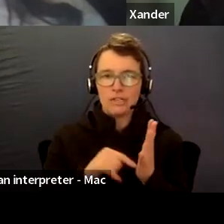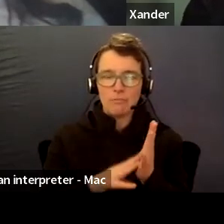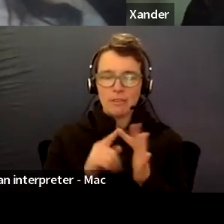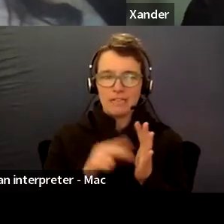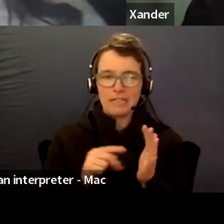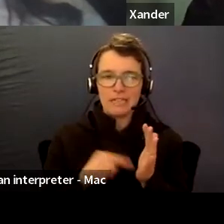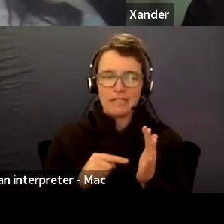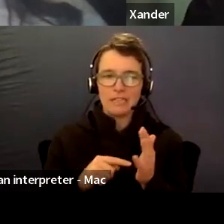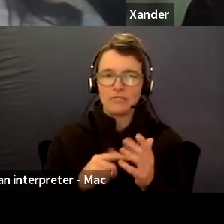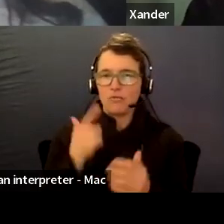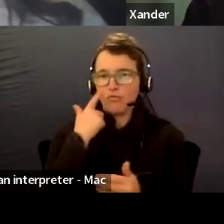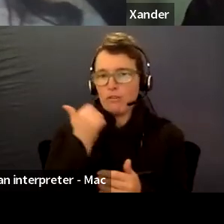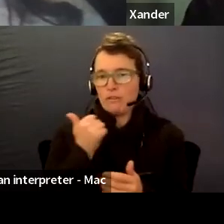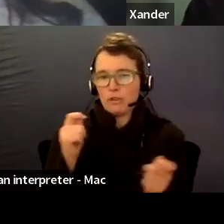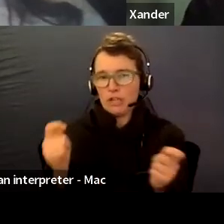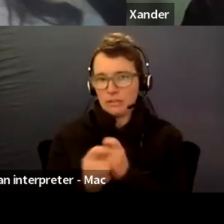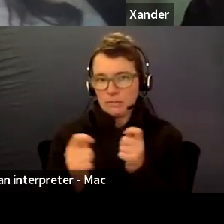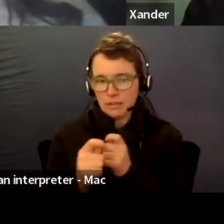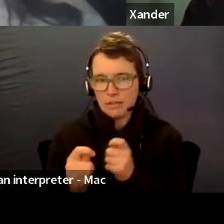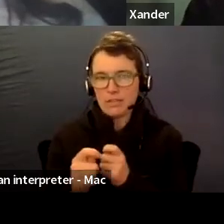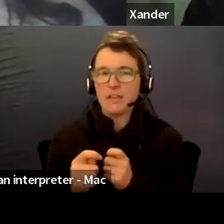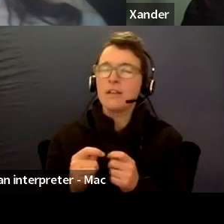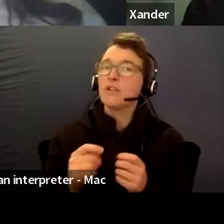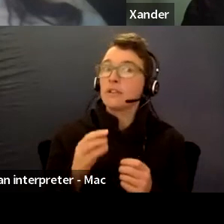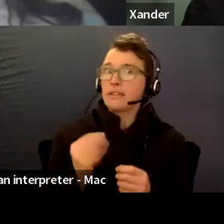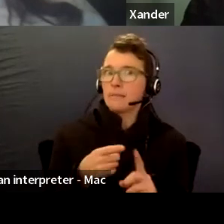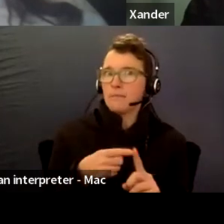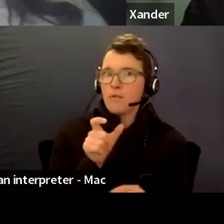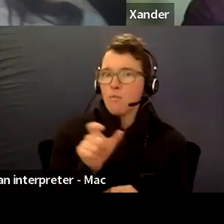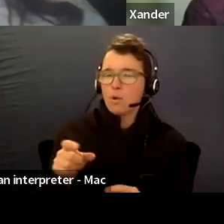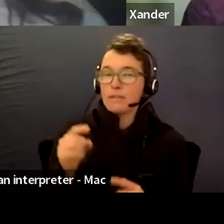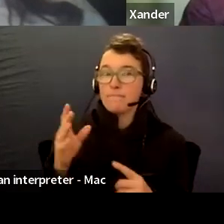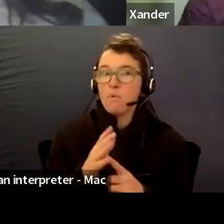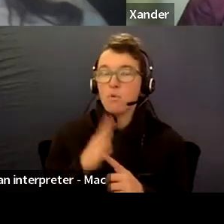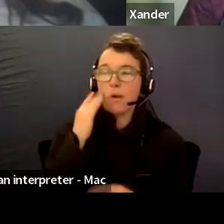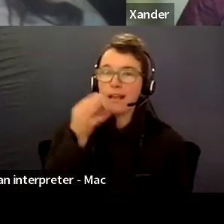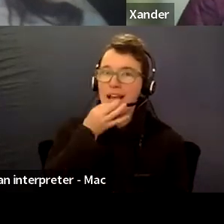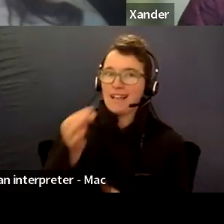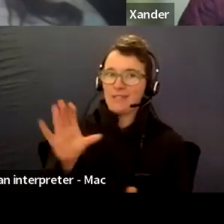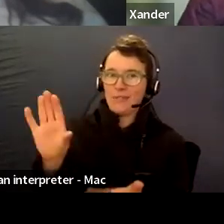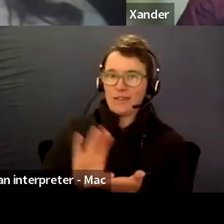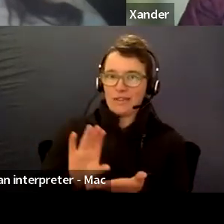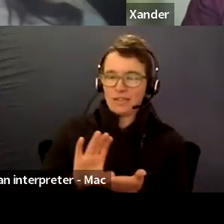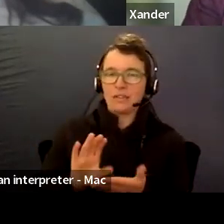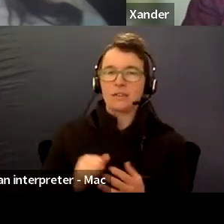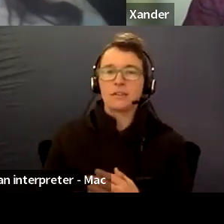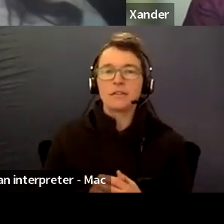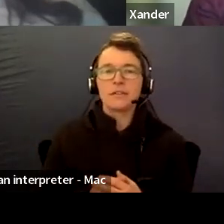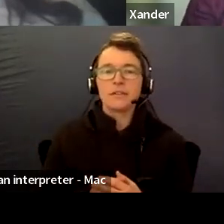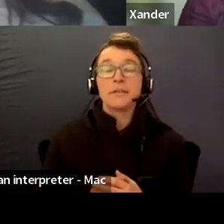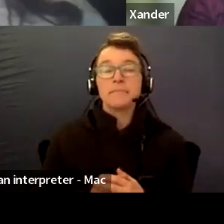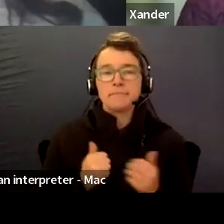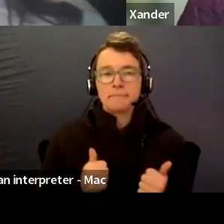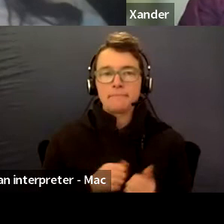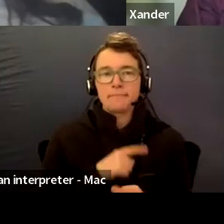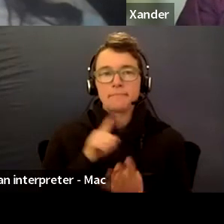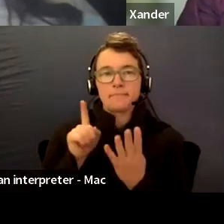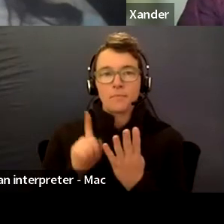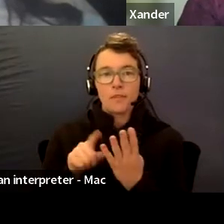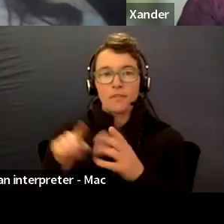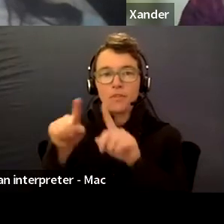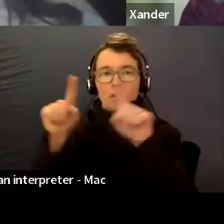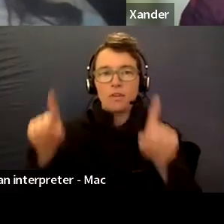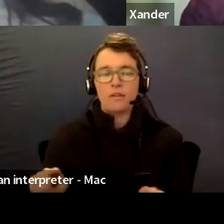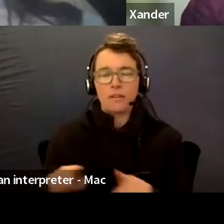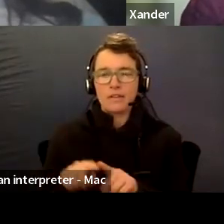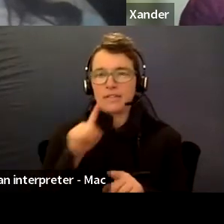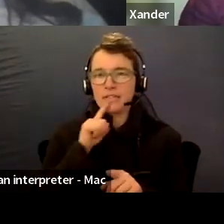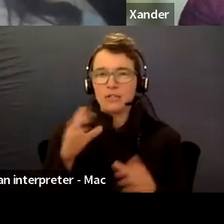space and maybe about funding so what did you have some links for that. And then finally the last page in the worksheet includes groups to connect with.